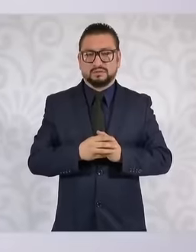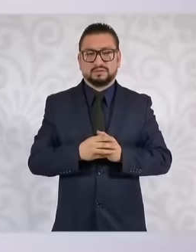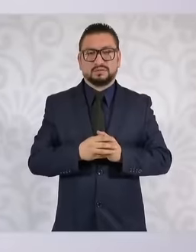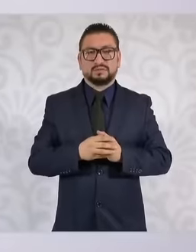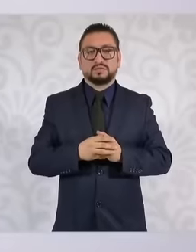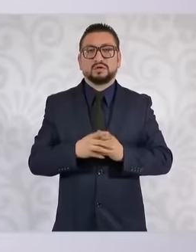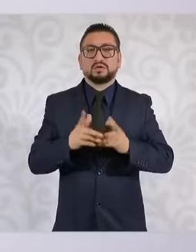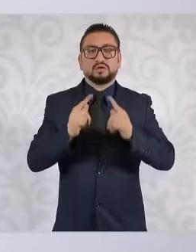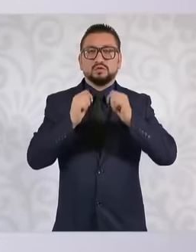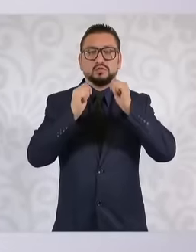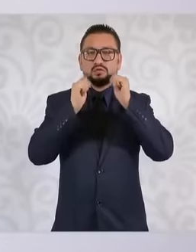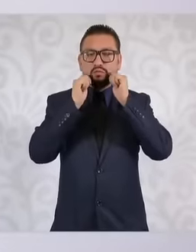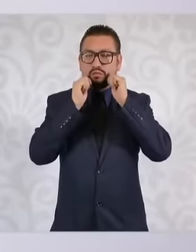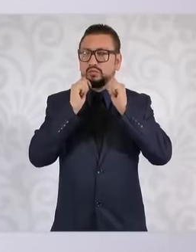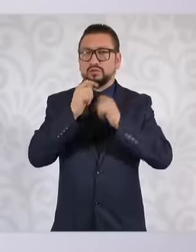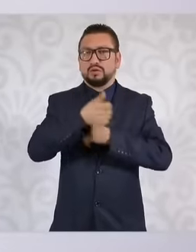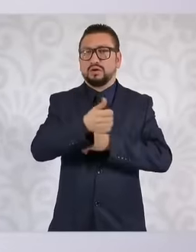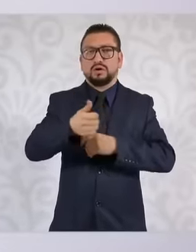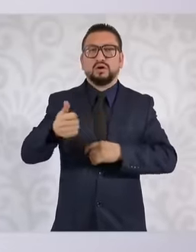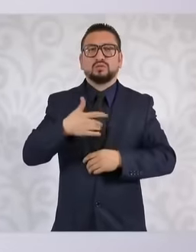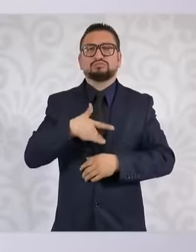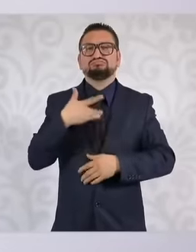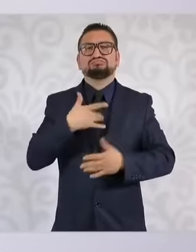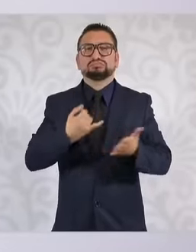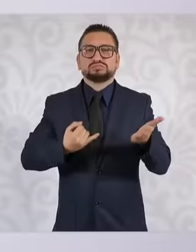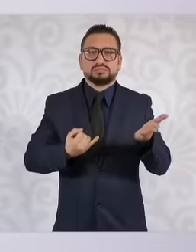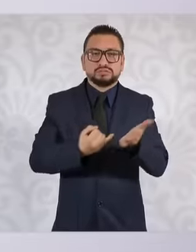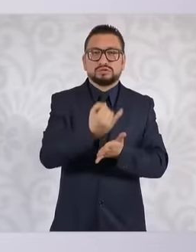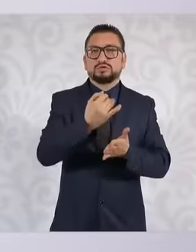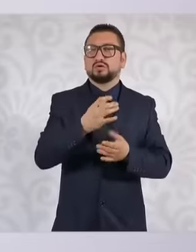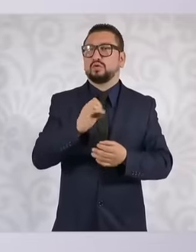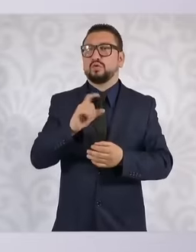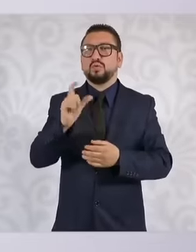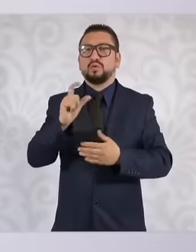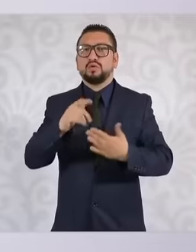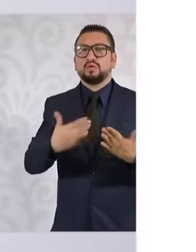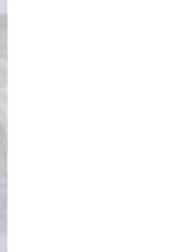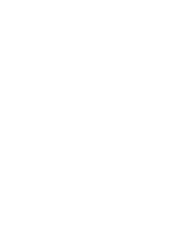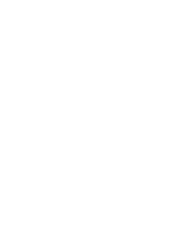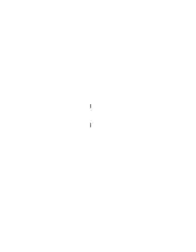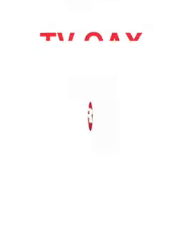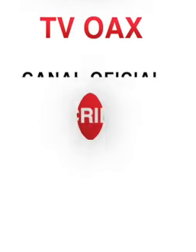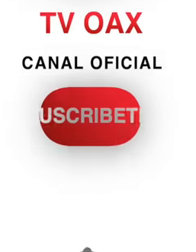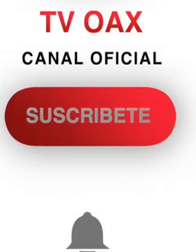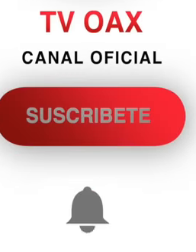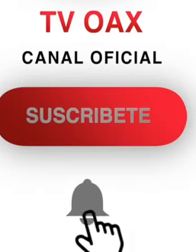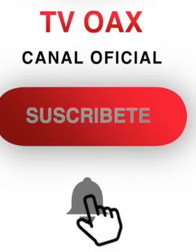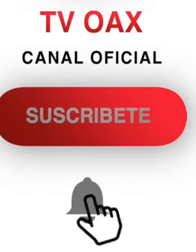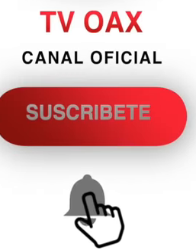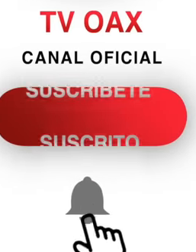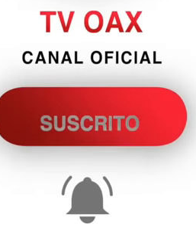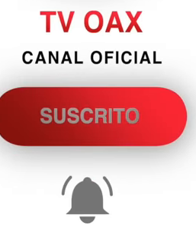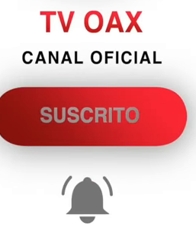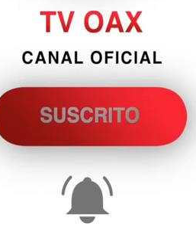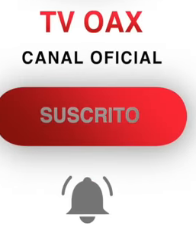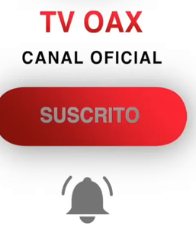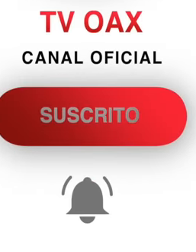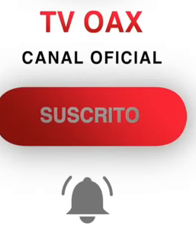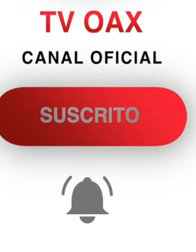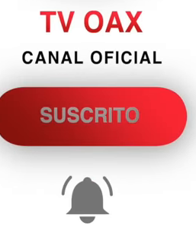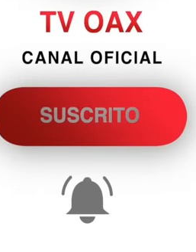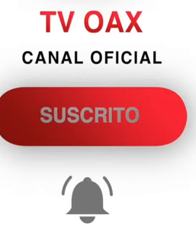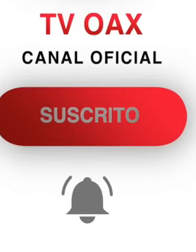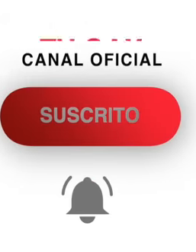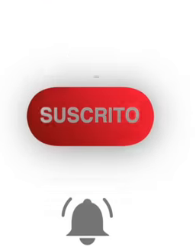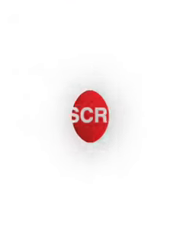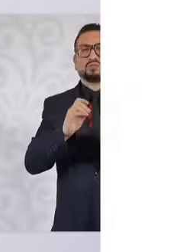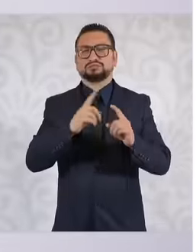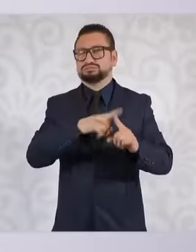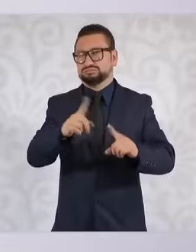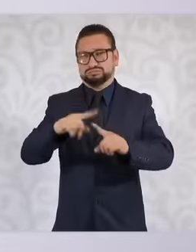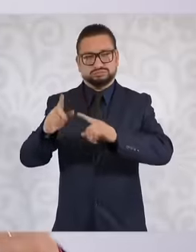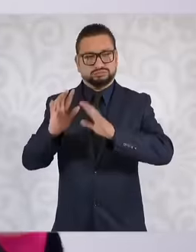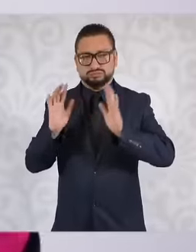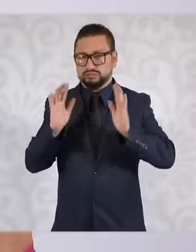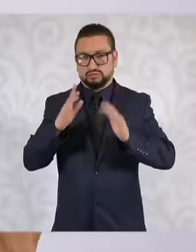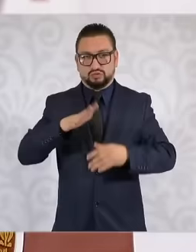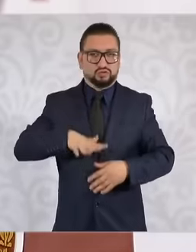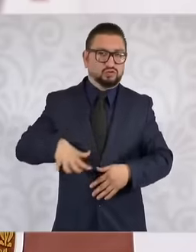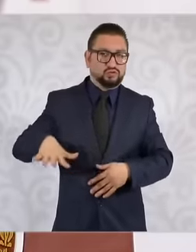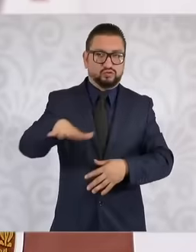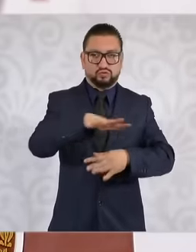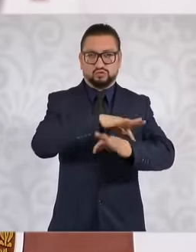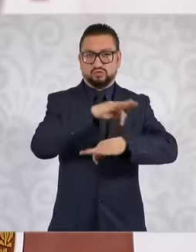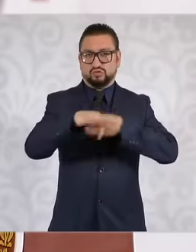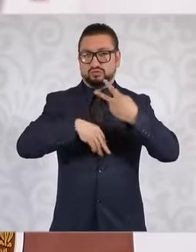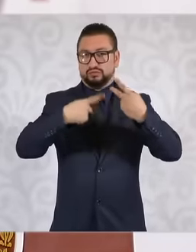our decisions, our origin, our orientation, our Mexican men and women